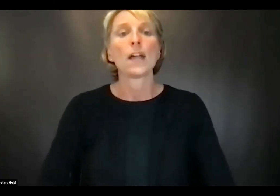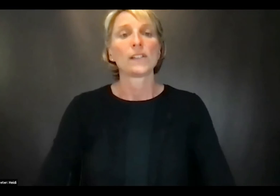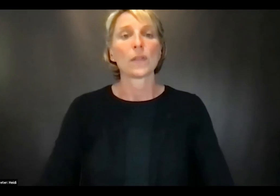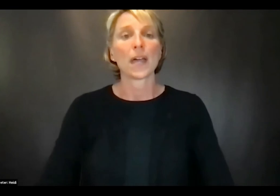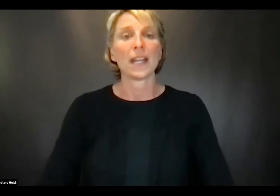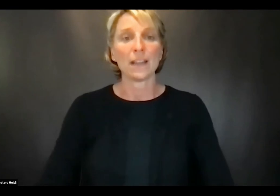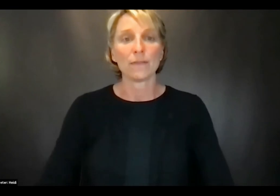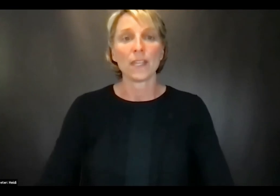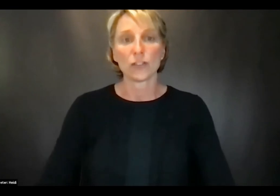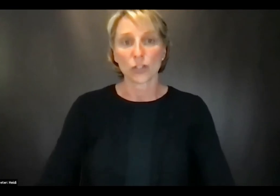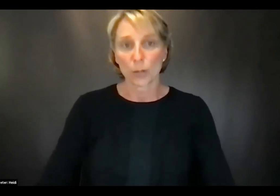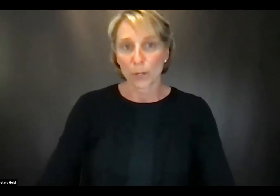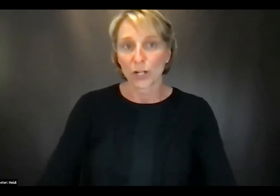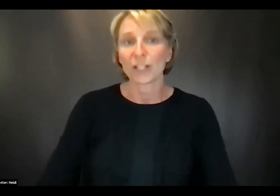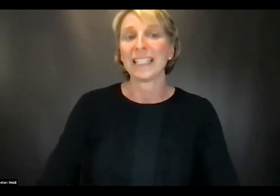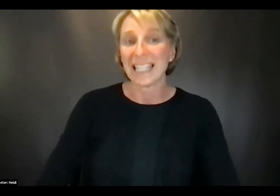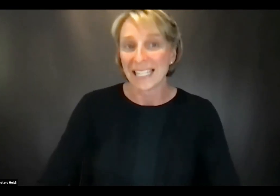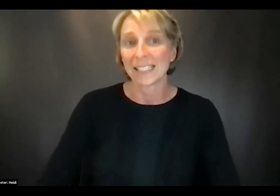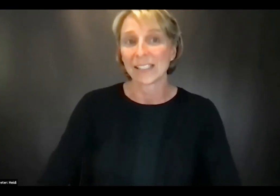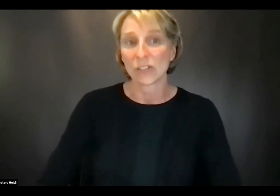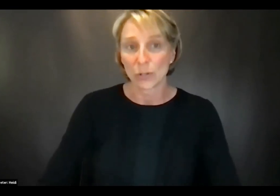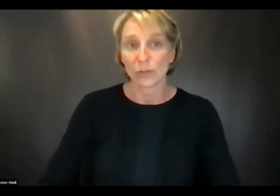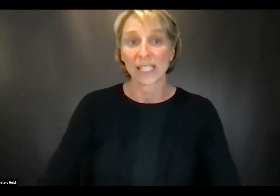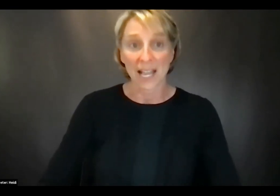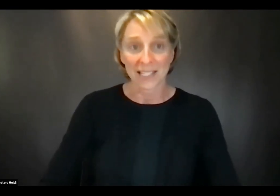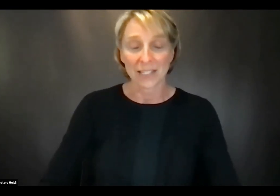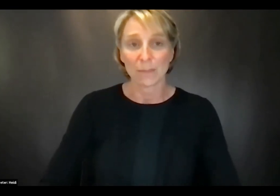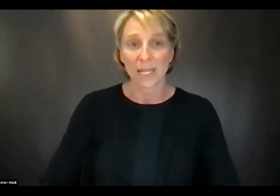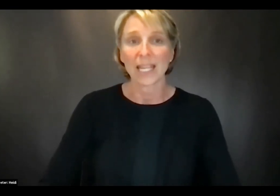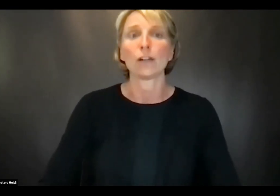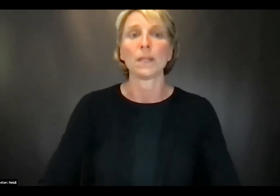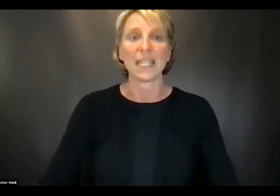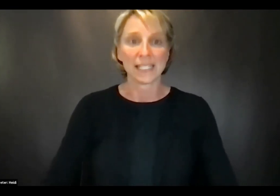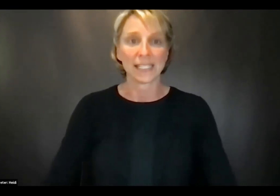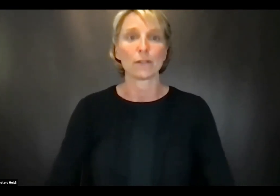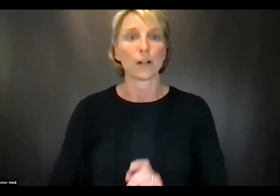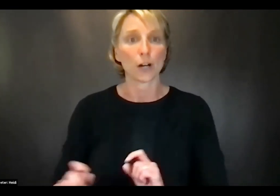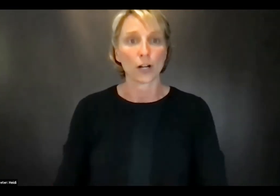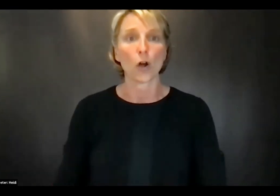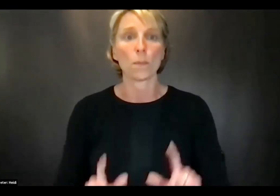so that if the interpreter needs to sign to me, it'll be easier for her to open up